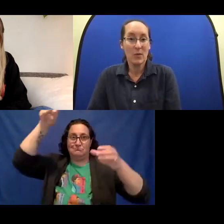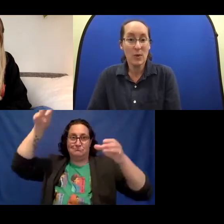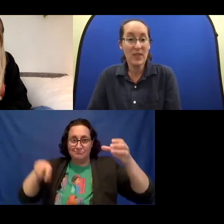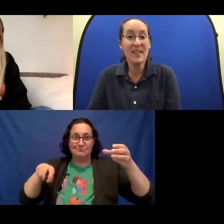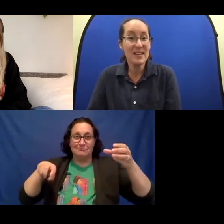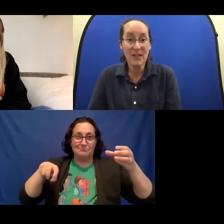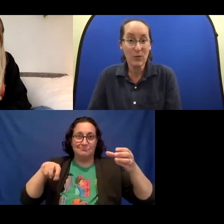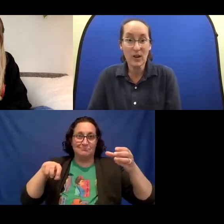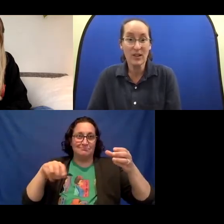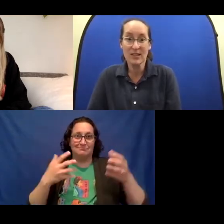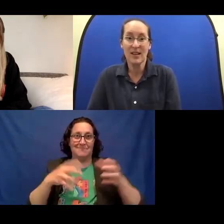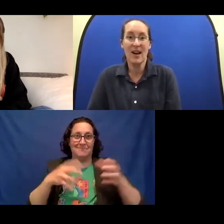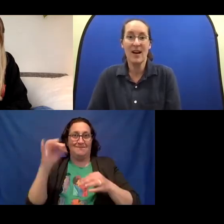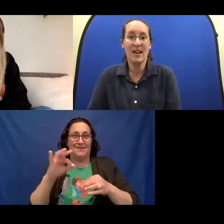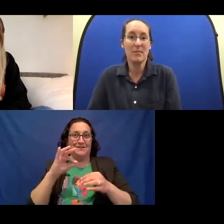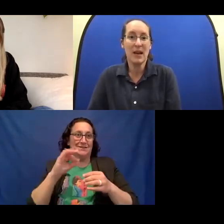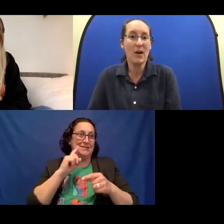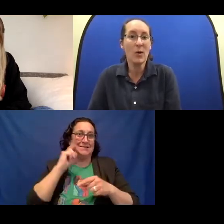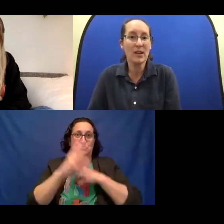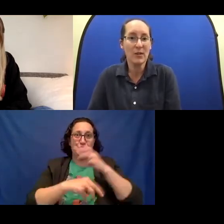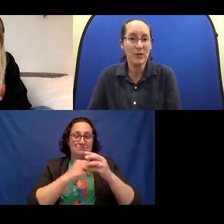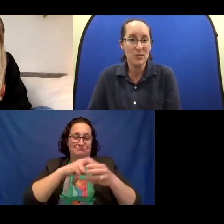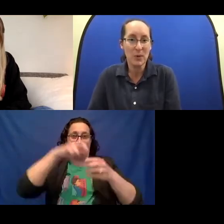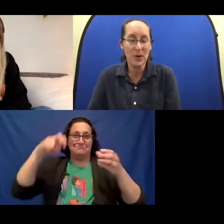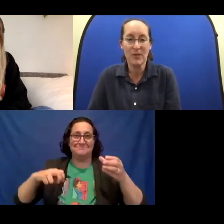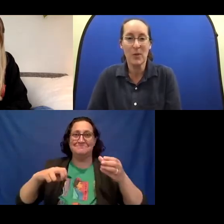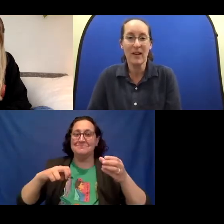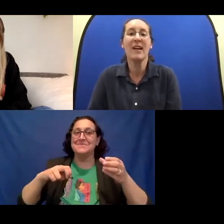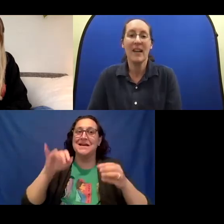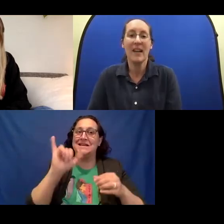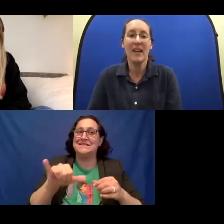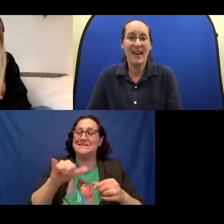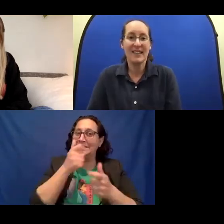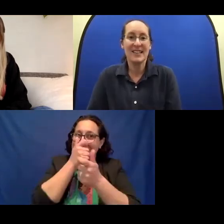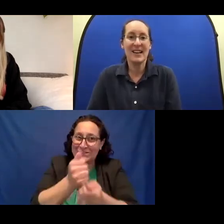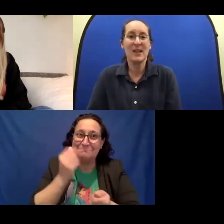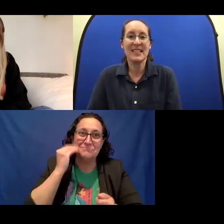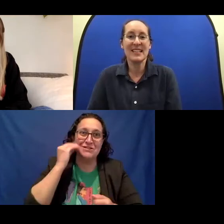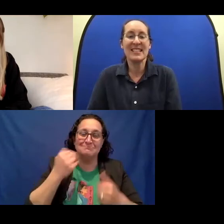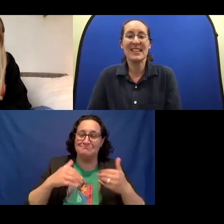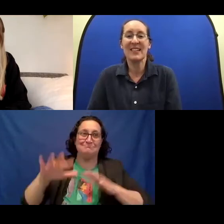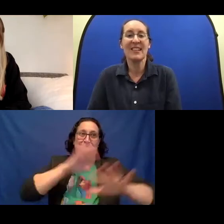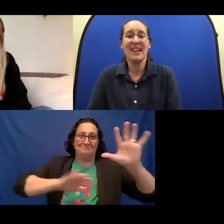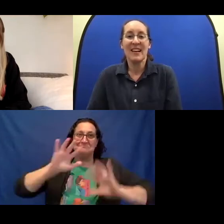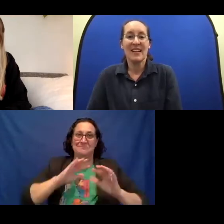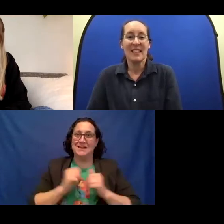within the deaf world, in my own little fish bowl, if you will, and it wasn't until